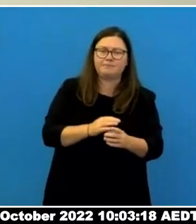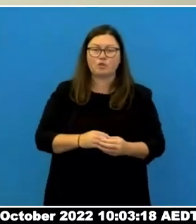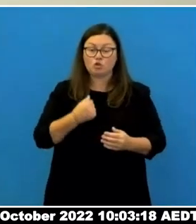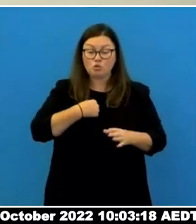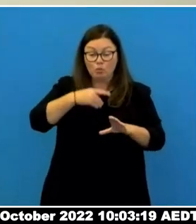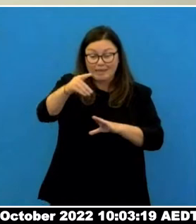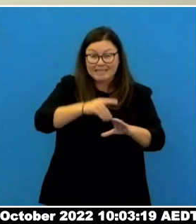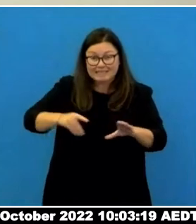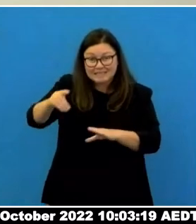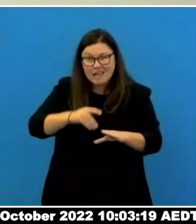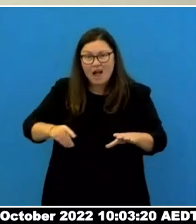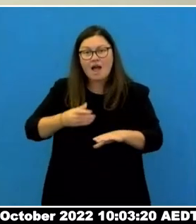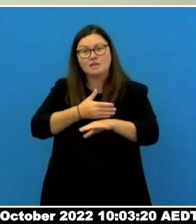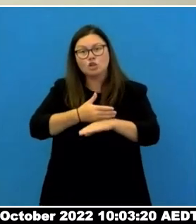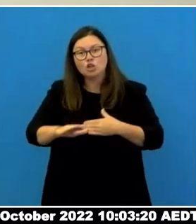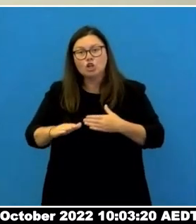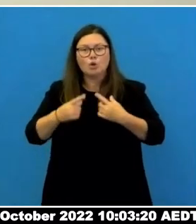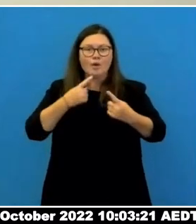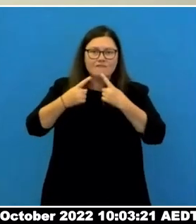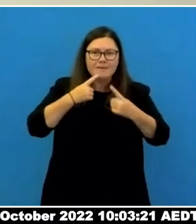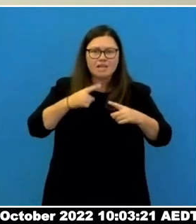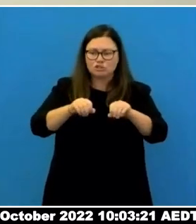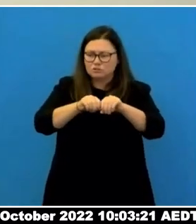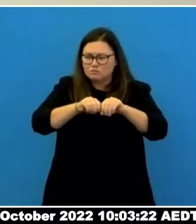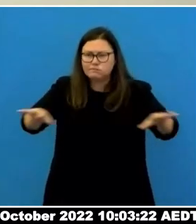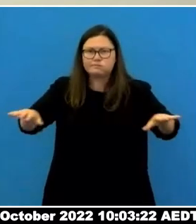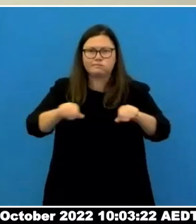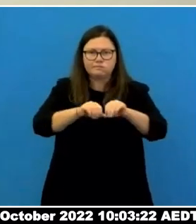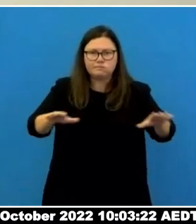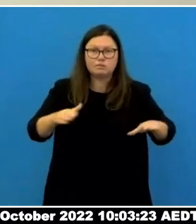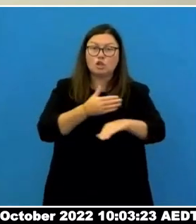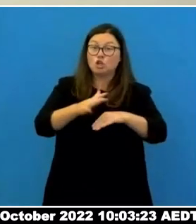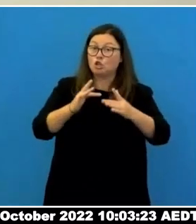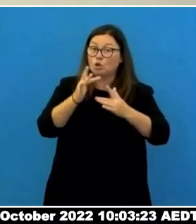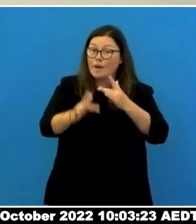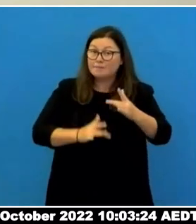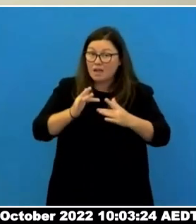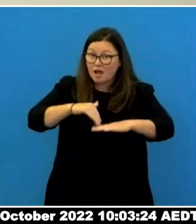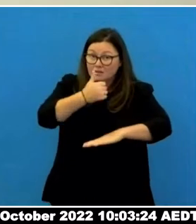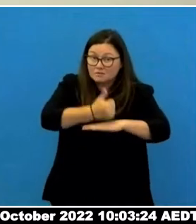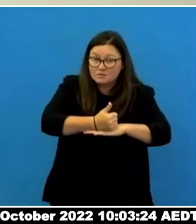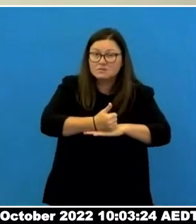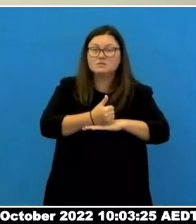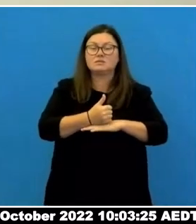and accompanying educational resources, website, workplace cultural diversity tool.